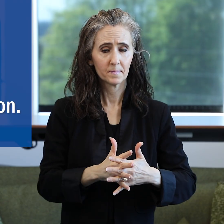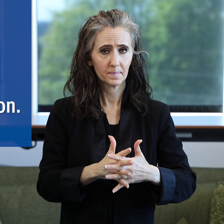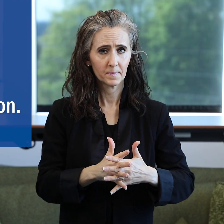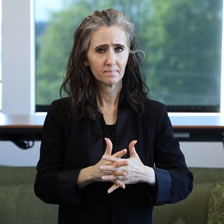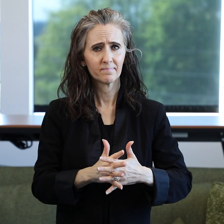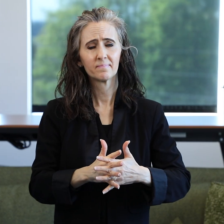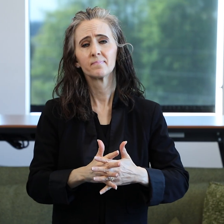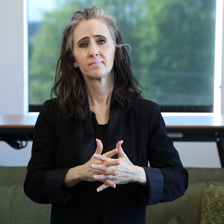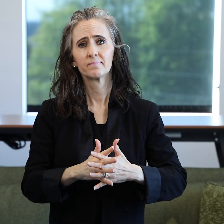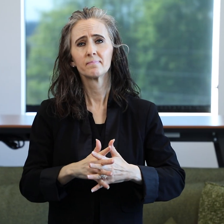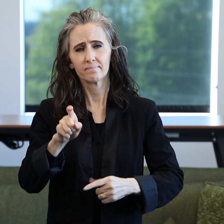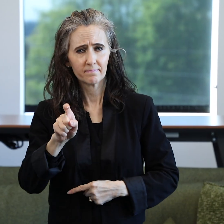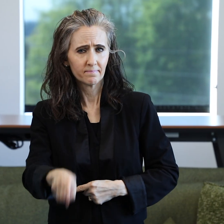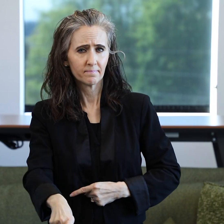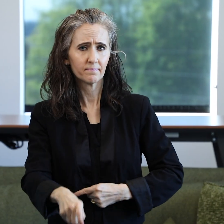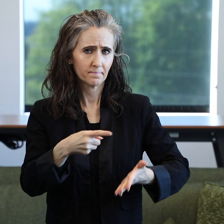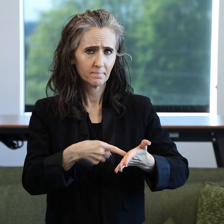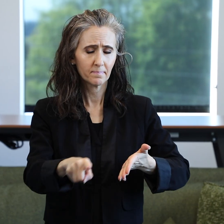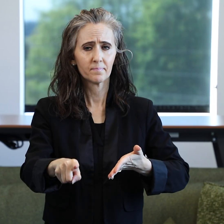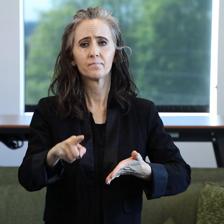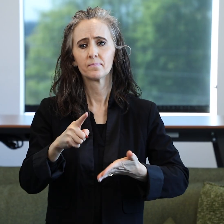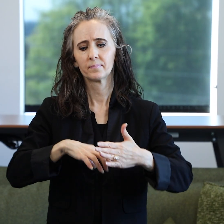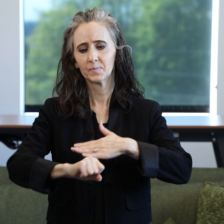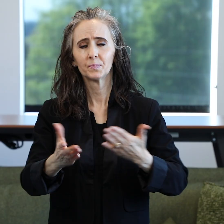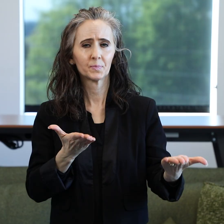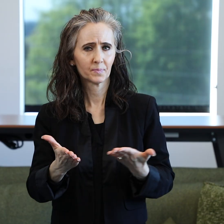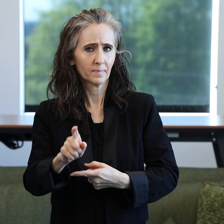All health insurance plans from Washington state that cover pregnancy or maternity